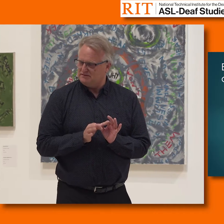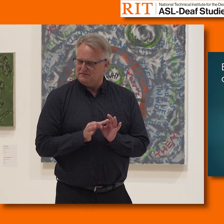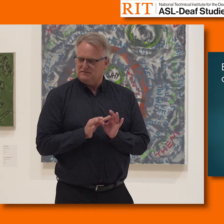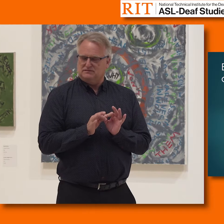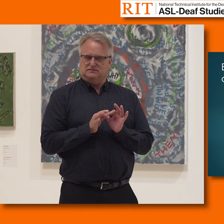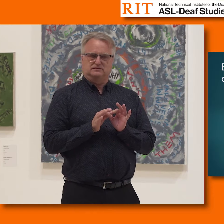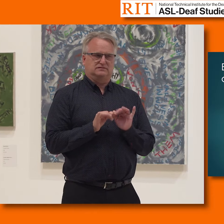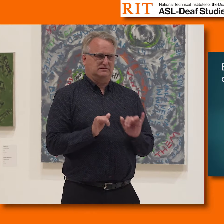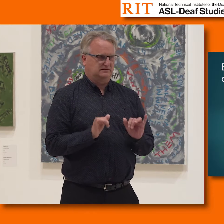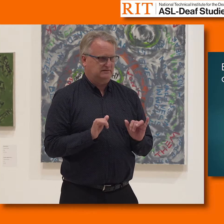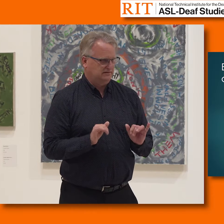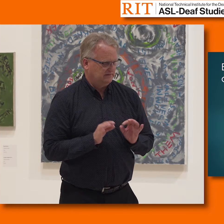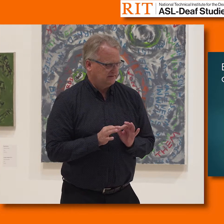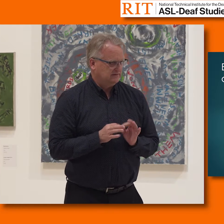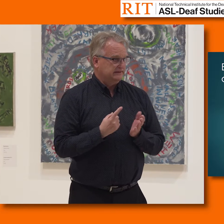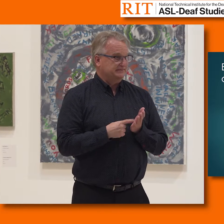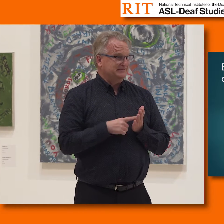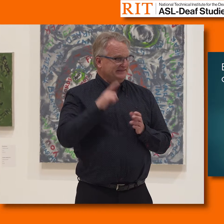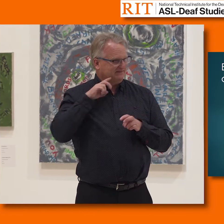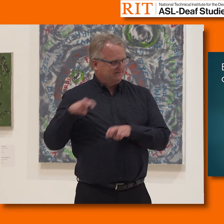but I had to use interpreters during that time.